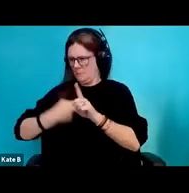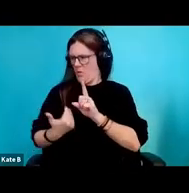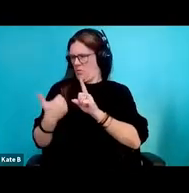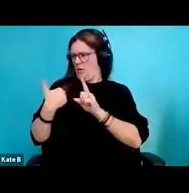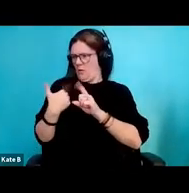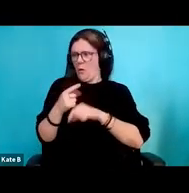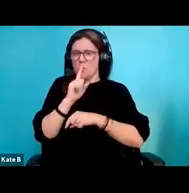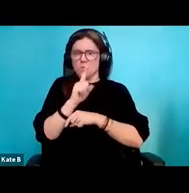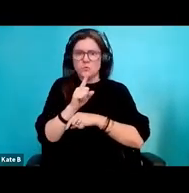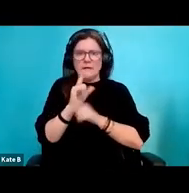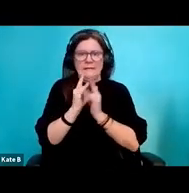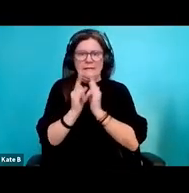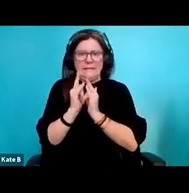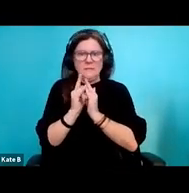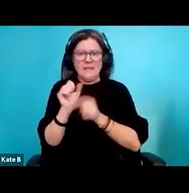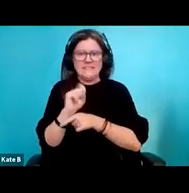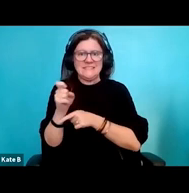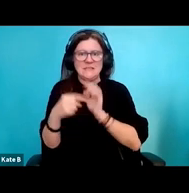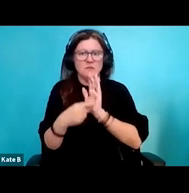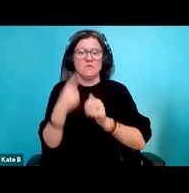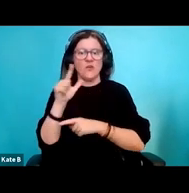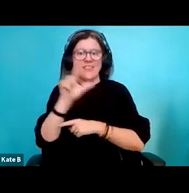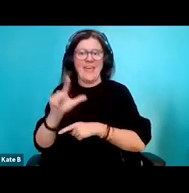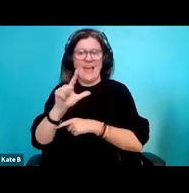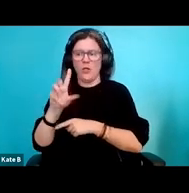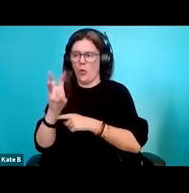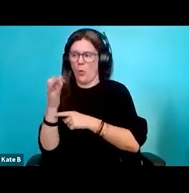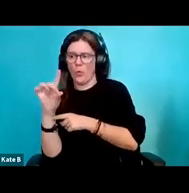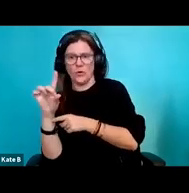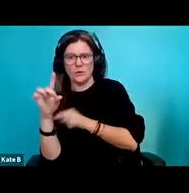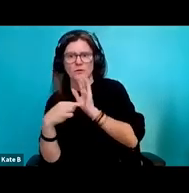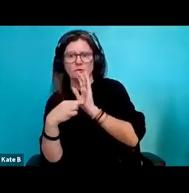sex scene in Show Times’s the “L Word: Generation Q” featuring Jillian Mercado